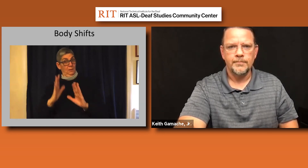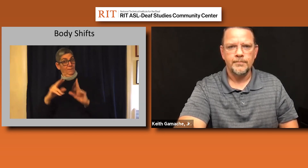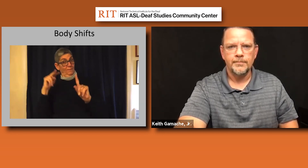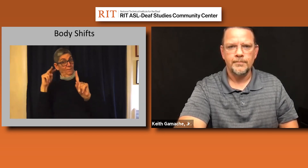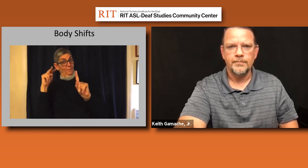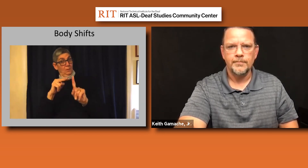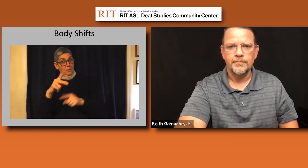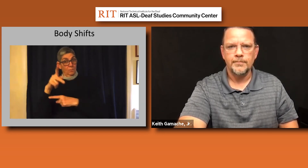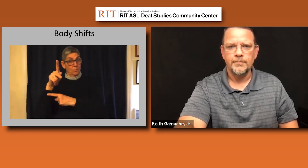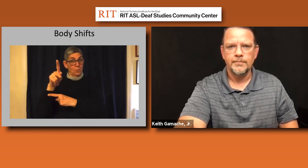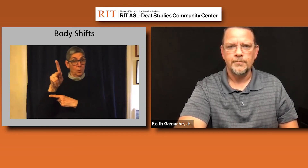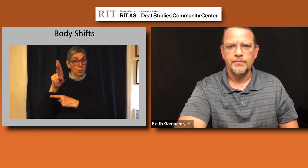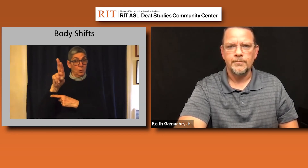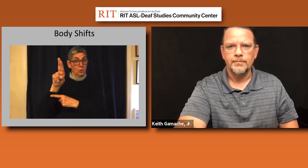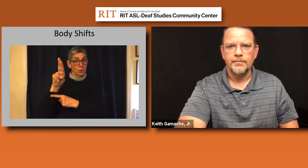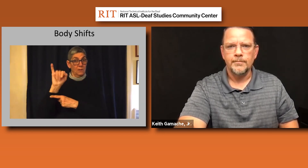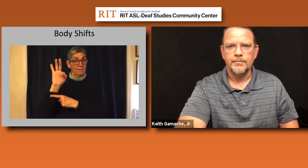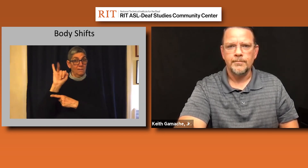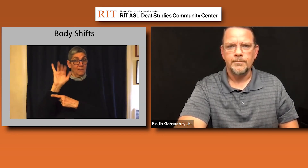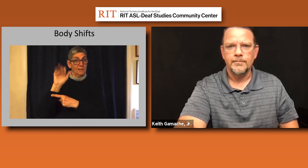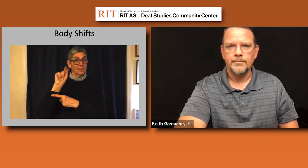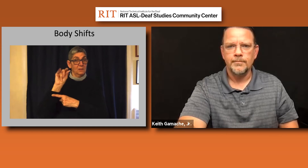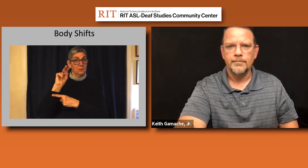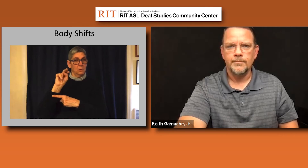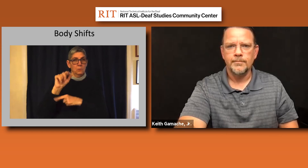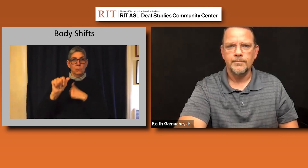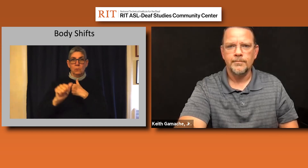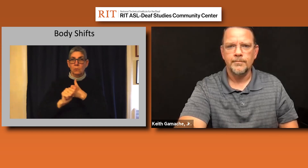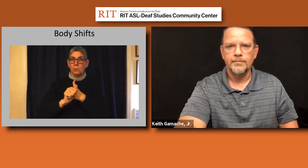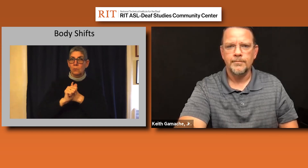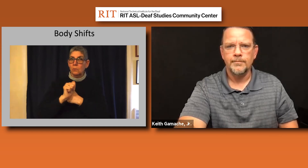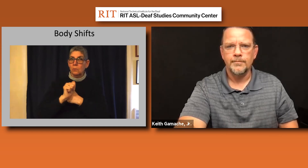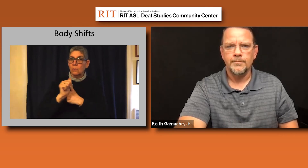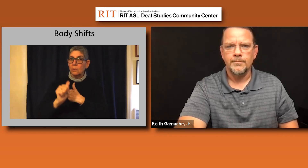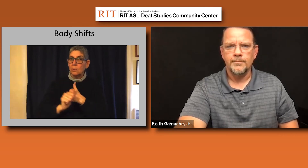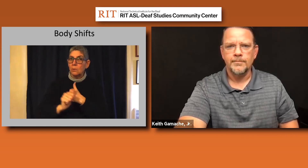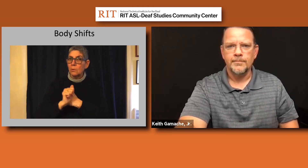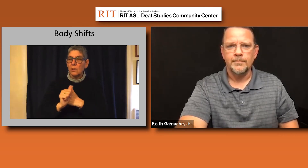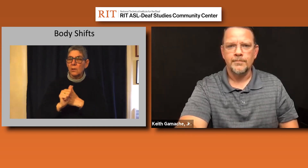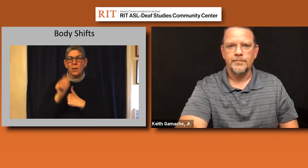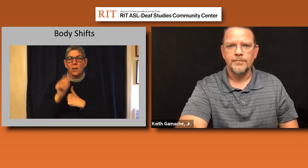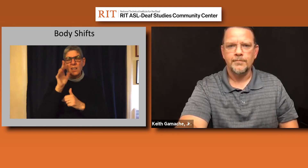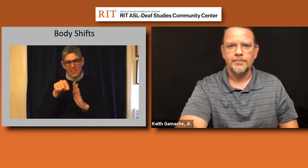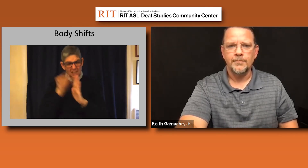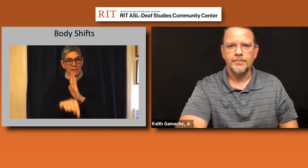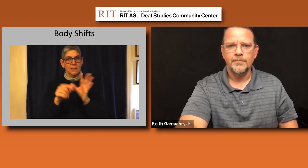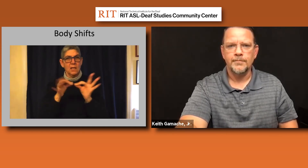From a linguistic perspective, the purification of a language is dangerous.